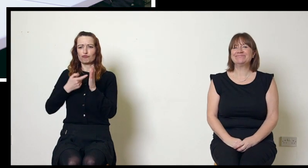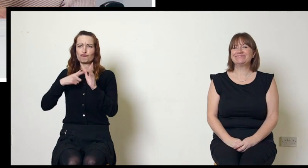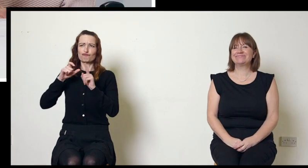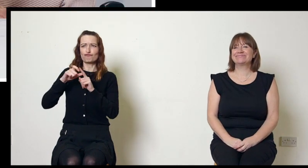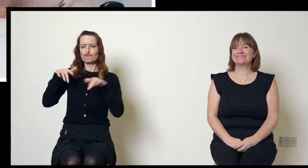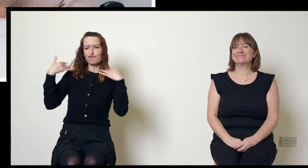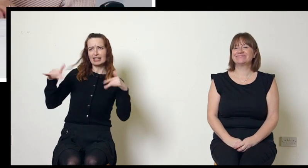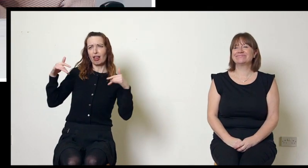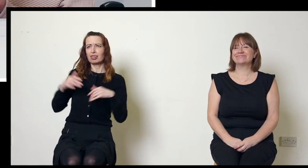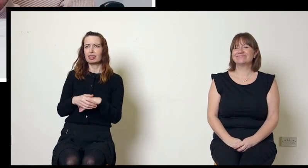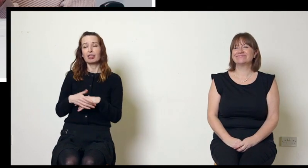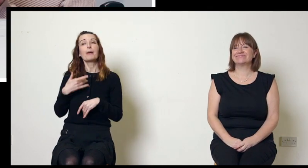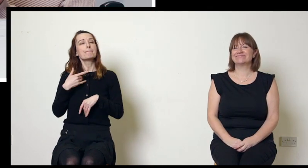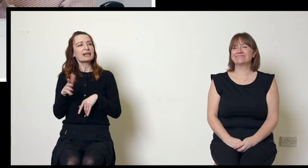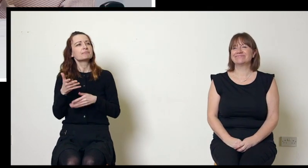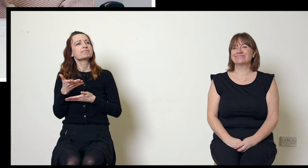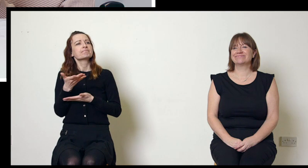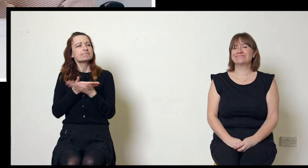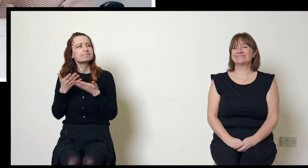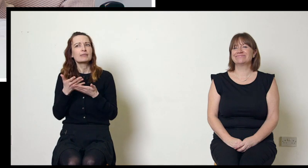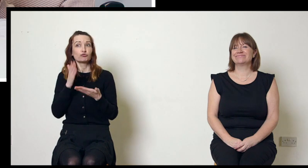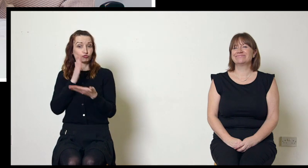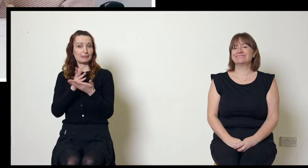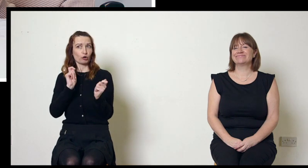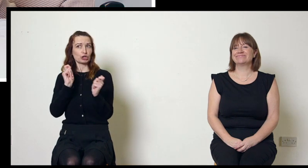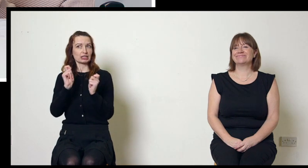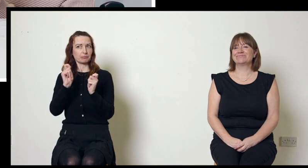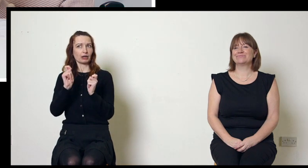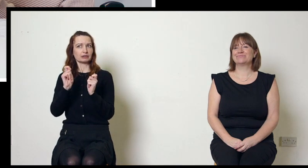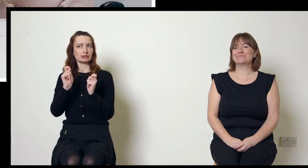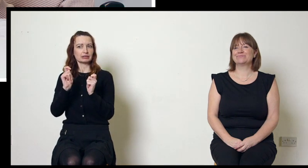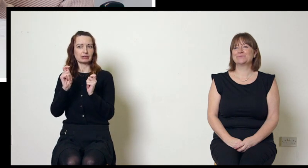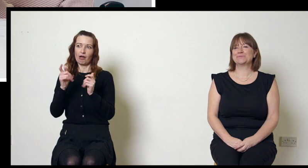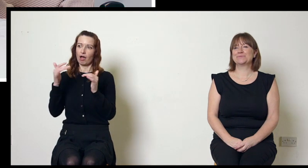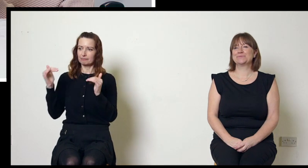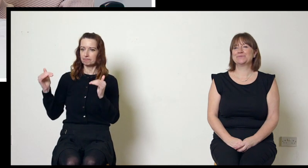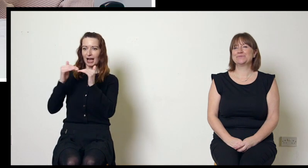But we also talk… because reasonable adjustment is actually a nod to the Disability Discriminations Act, right?